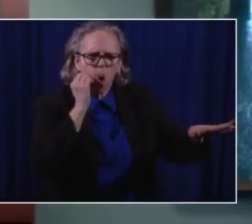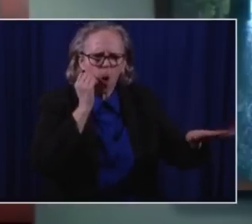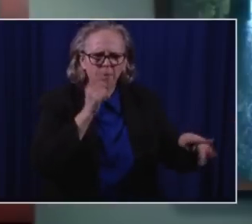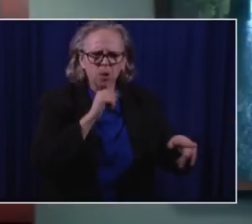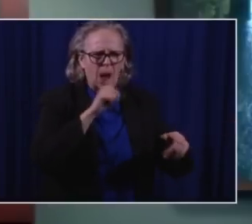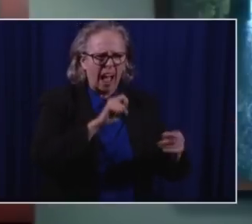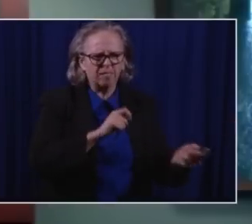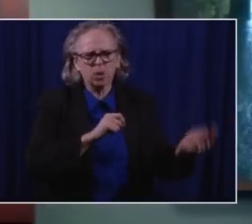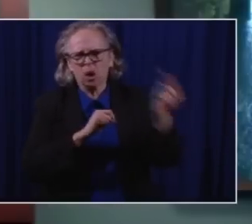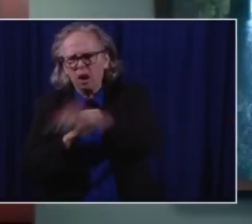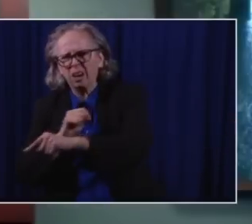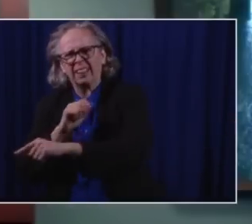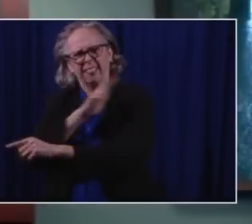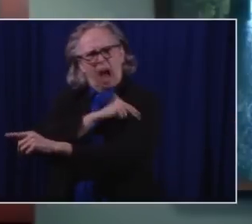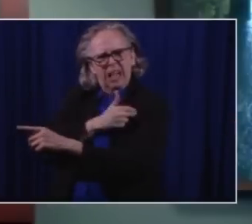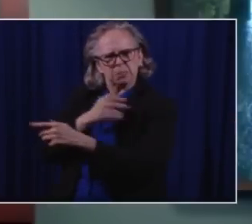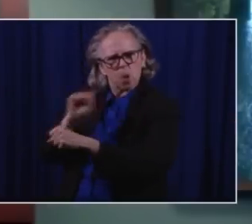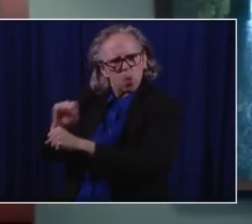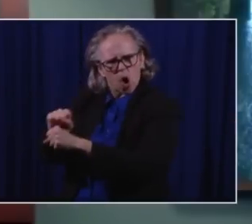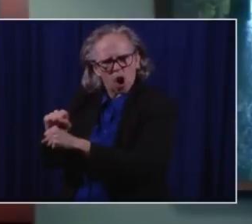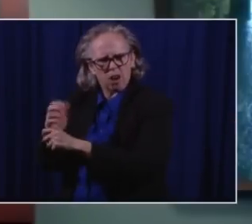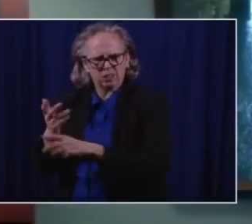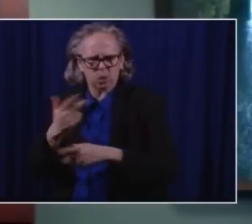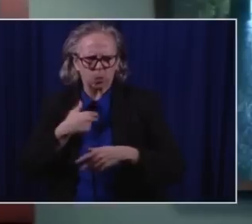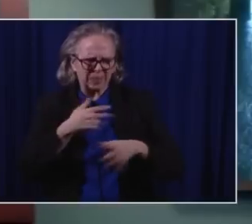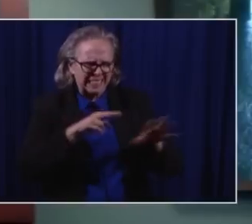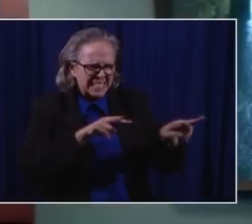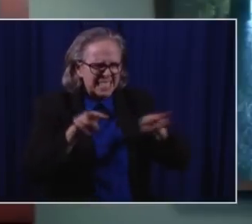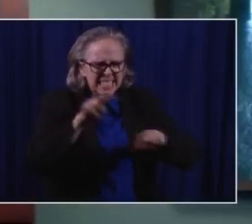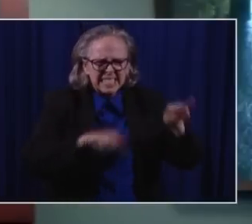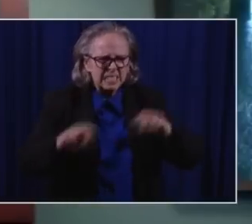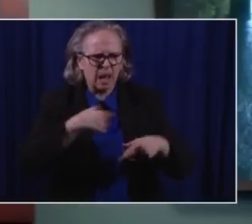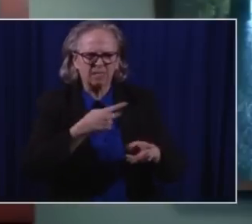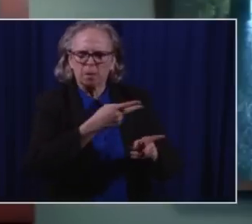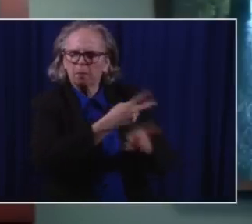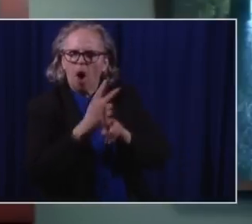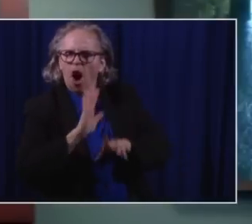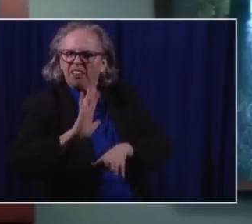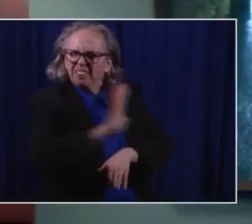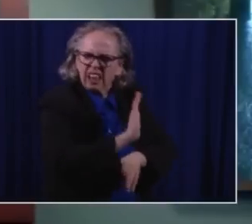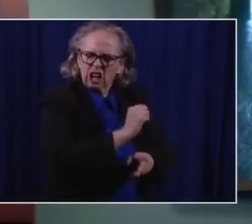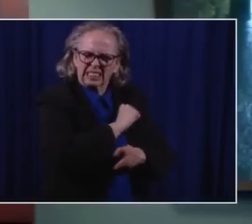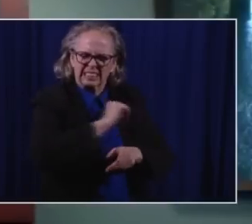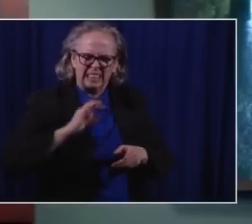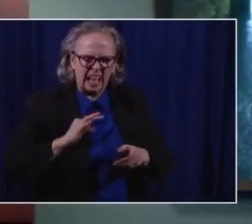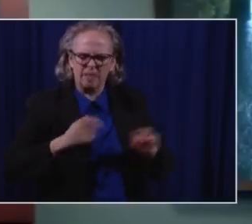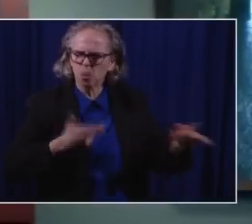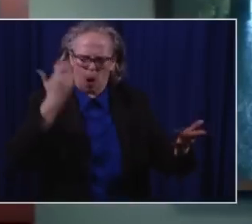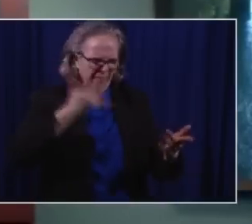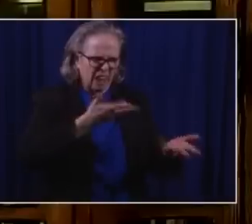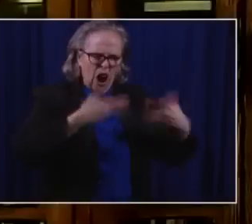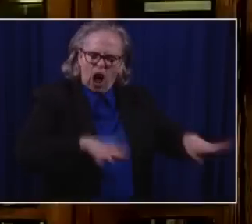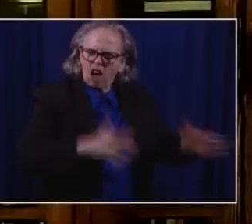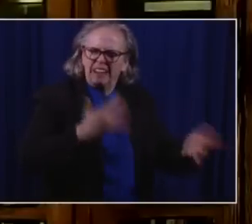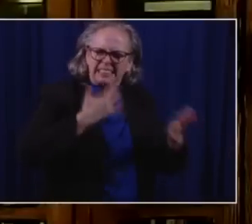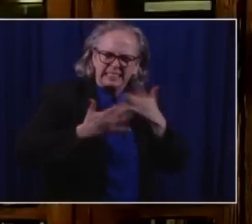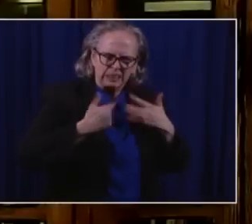role for him the Tory providers to help us keep patients. That could have covid safely at home in managing their homes. hospital, so it's a real catch